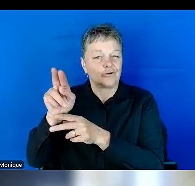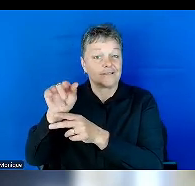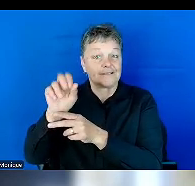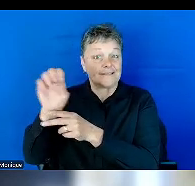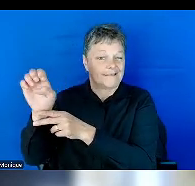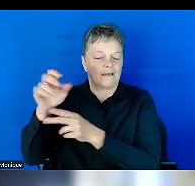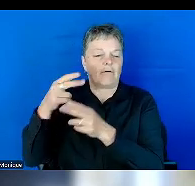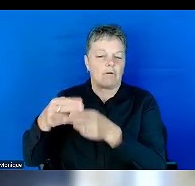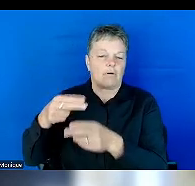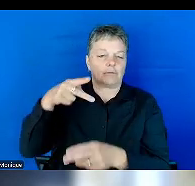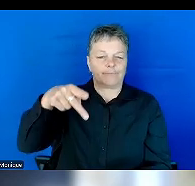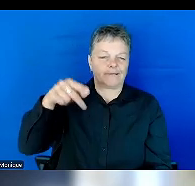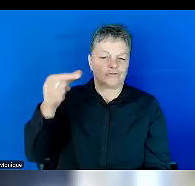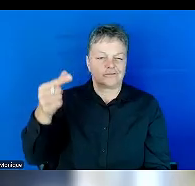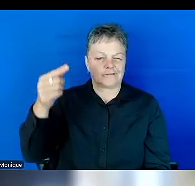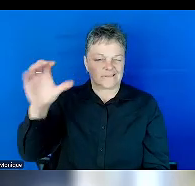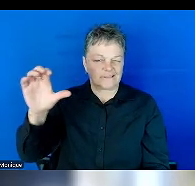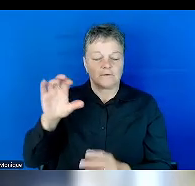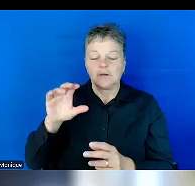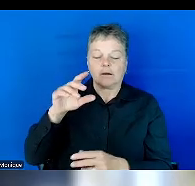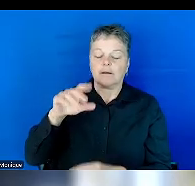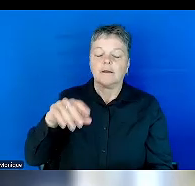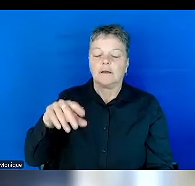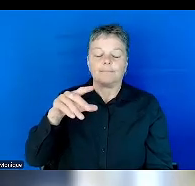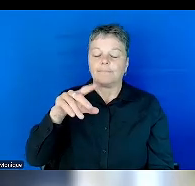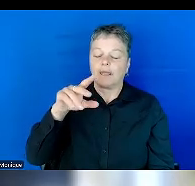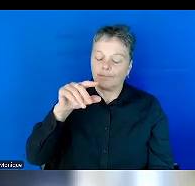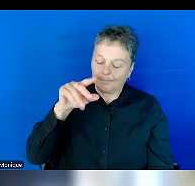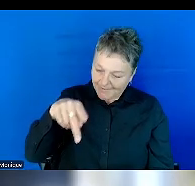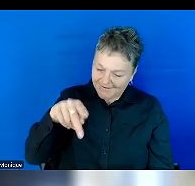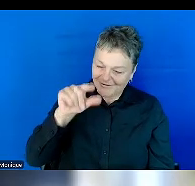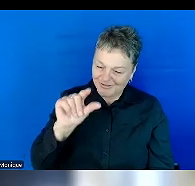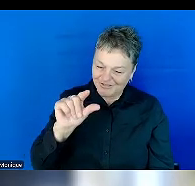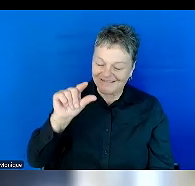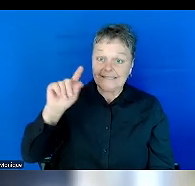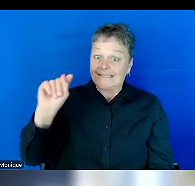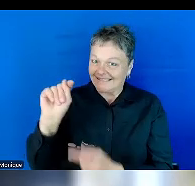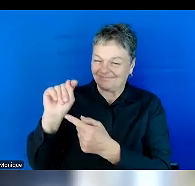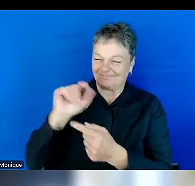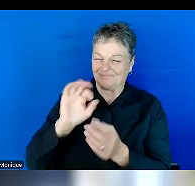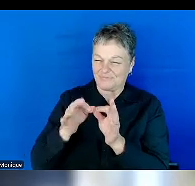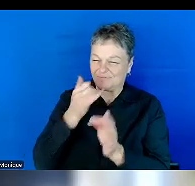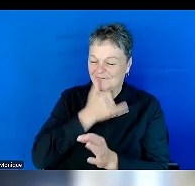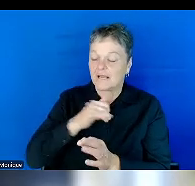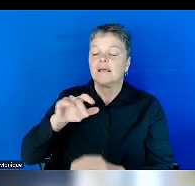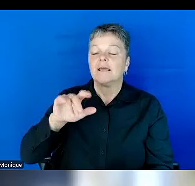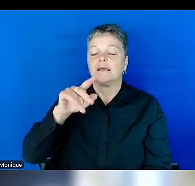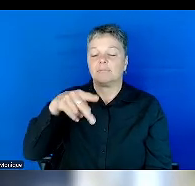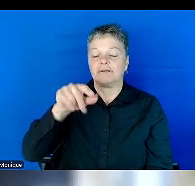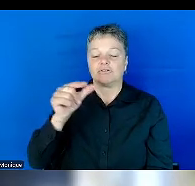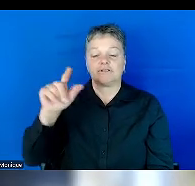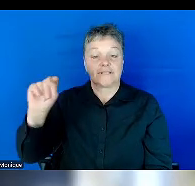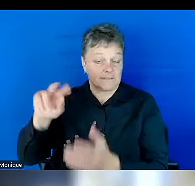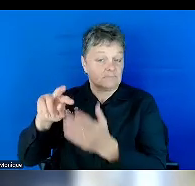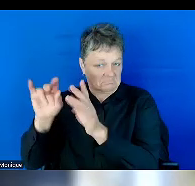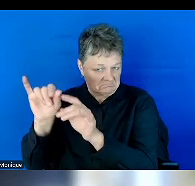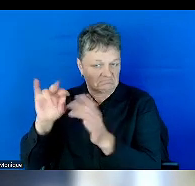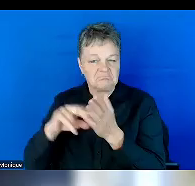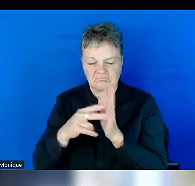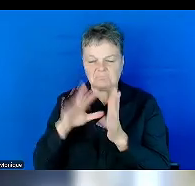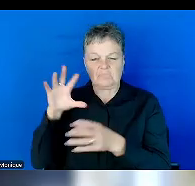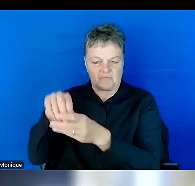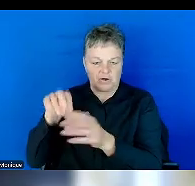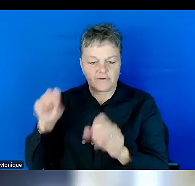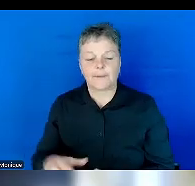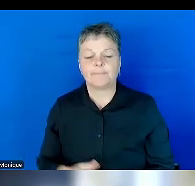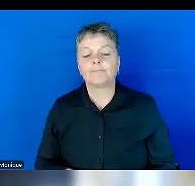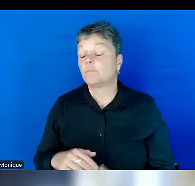uh give advice and or help with uh removing a guardianship. So if someone has a guardianship